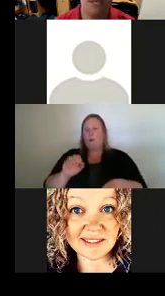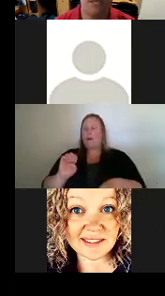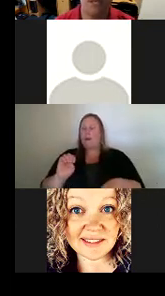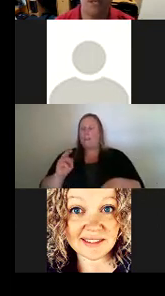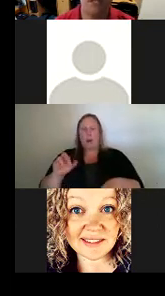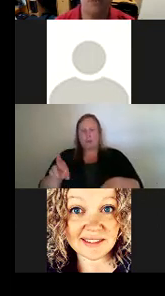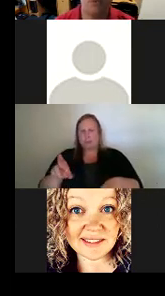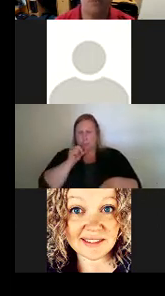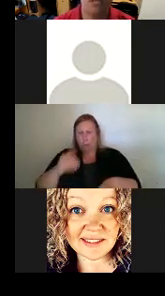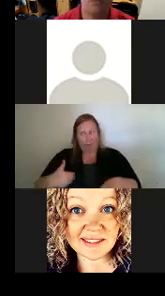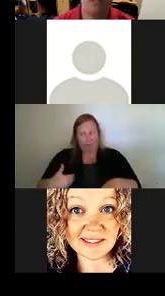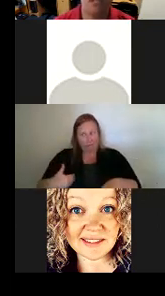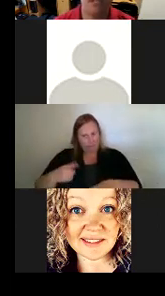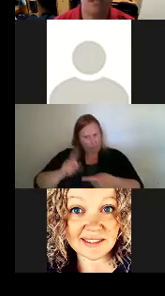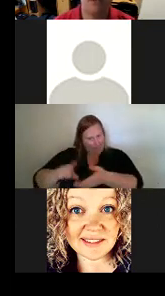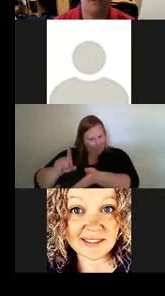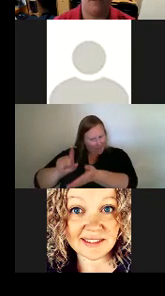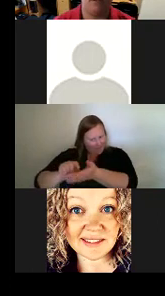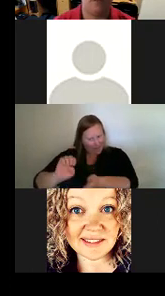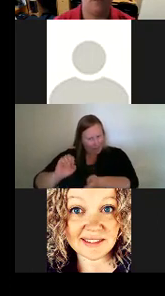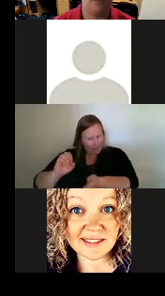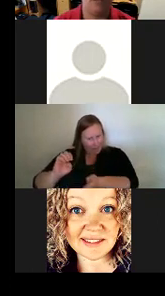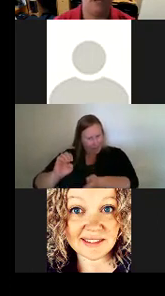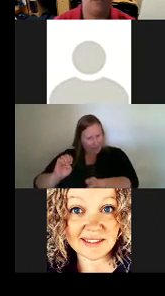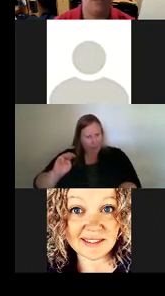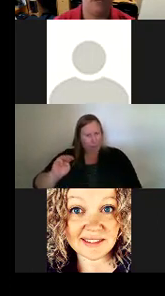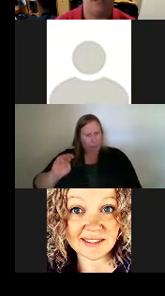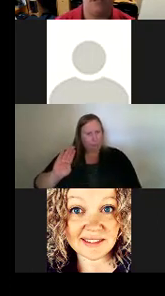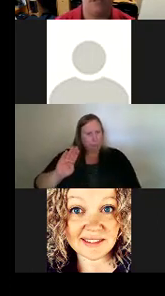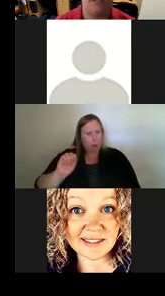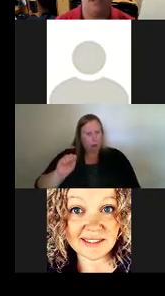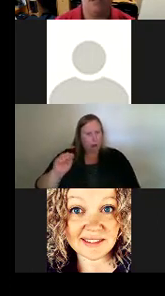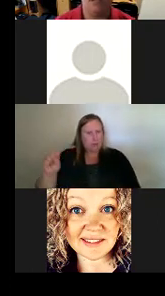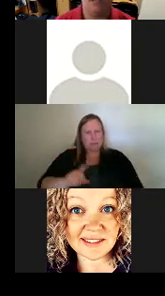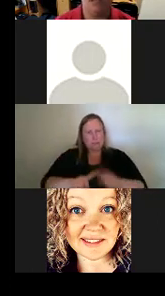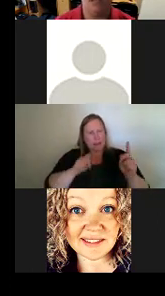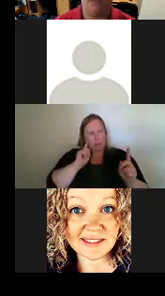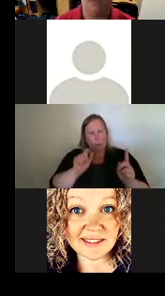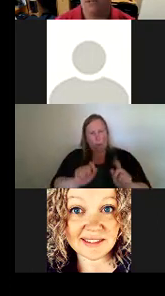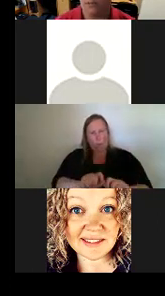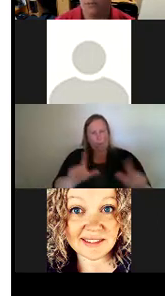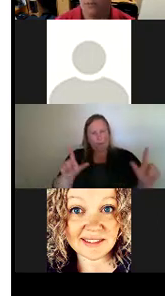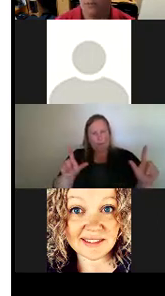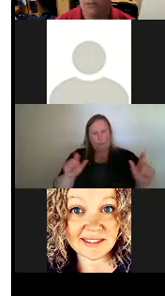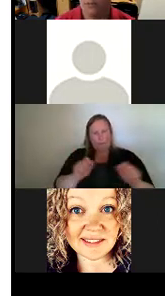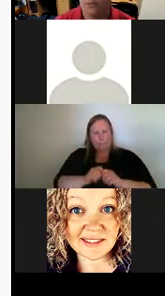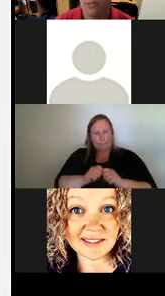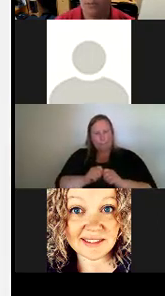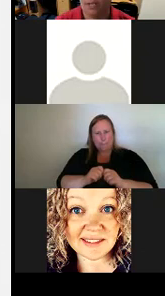HERE, I WILL OPEN THAT UP REAL QUICK. I WILL NOT GO TOO DEEP WITH THIS.